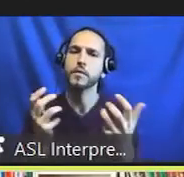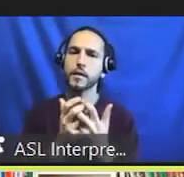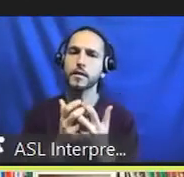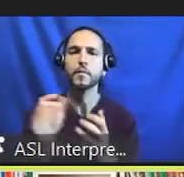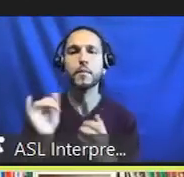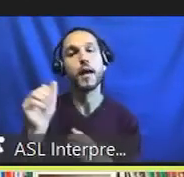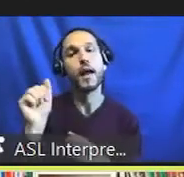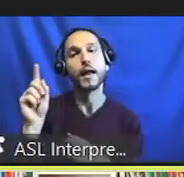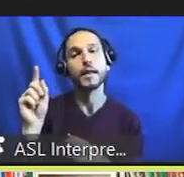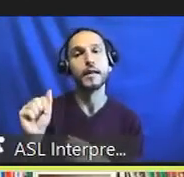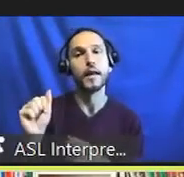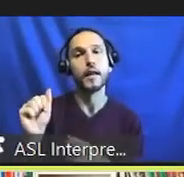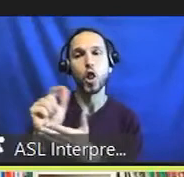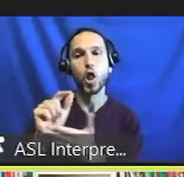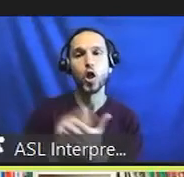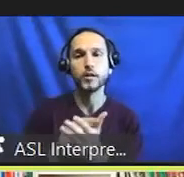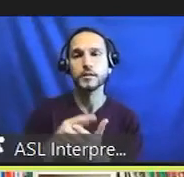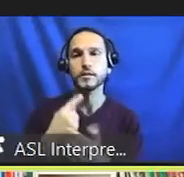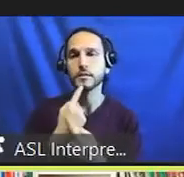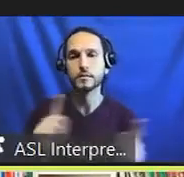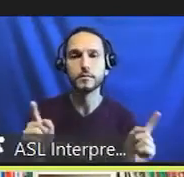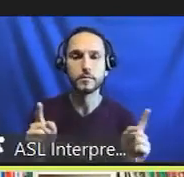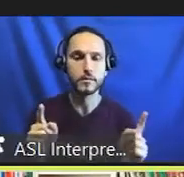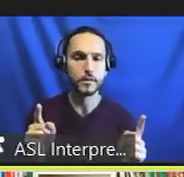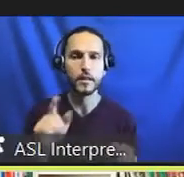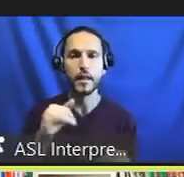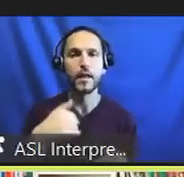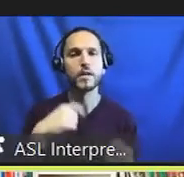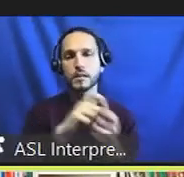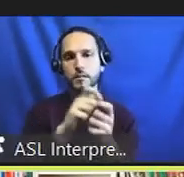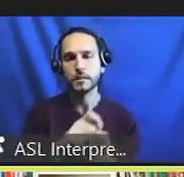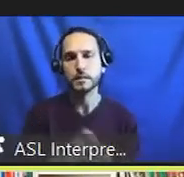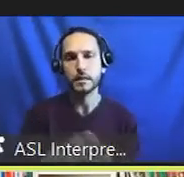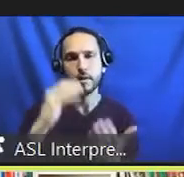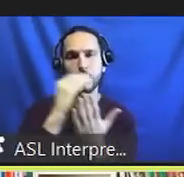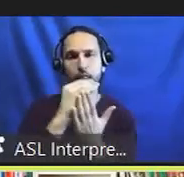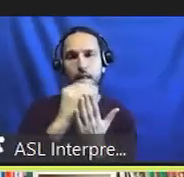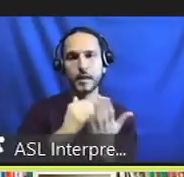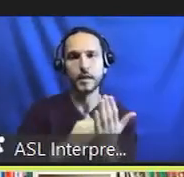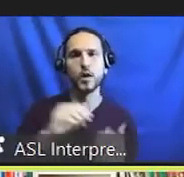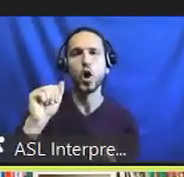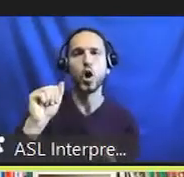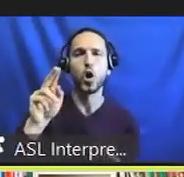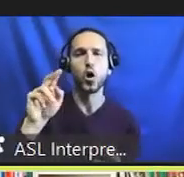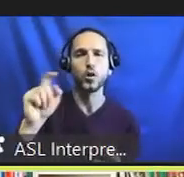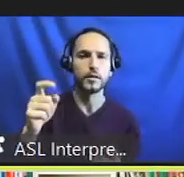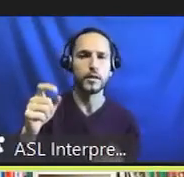was mentioning earlier, stipulates a specific list of auxiliary aids and services, otherwise